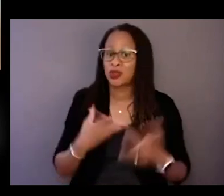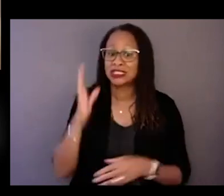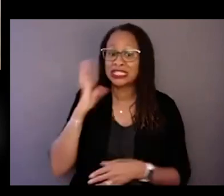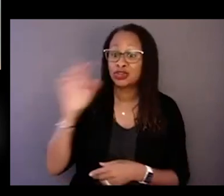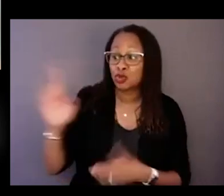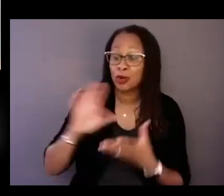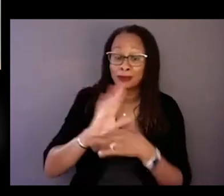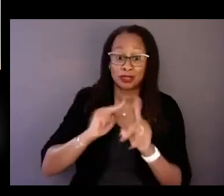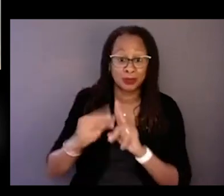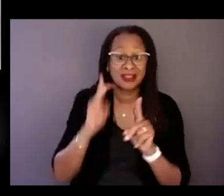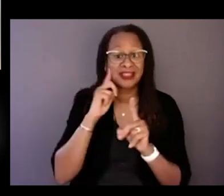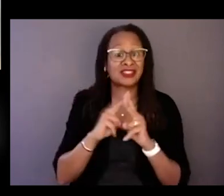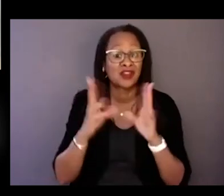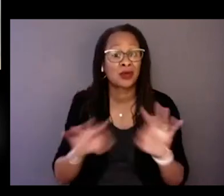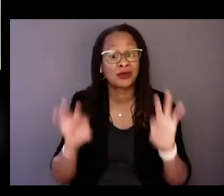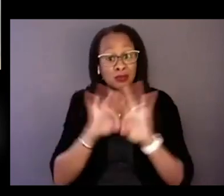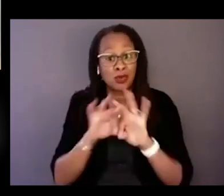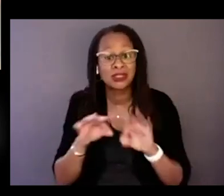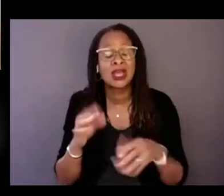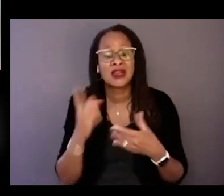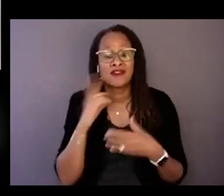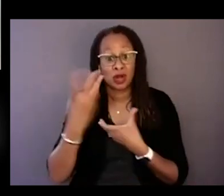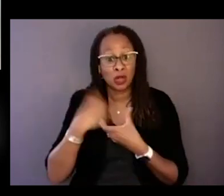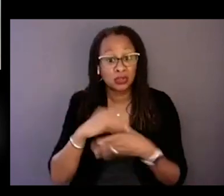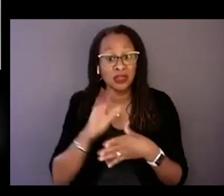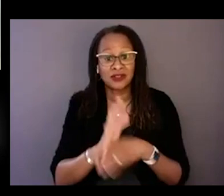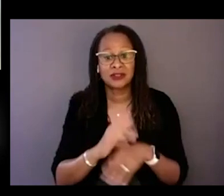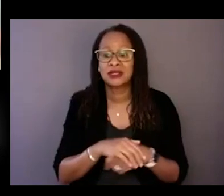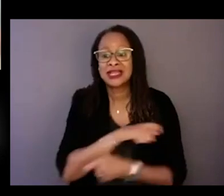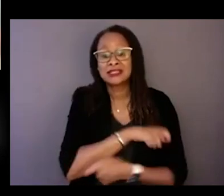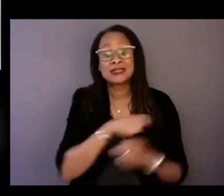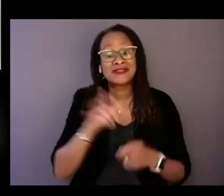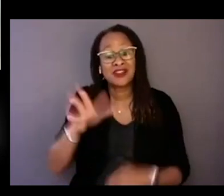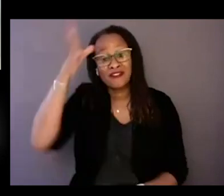We think it's really important for it to be included in the film, especially her father and her father's lawyers.